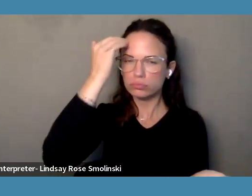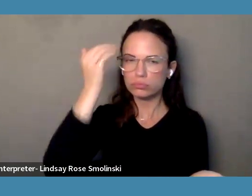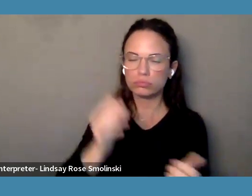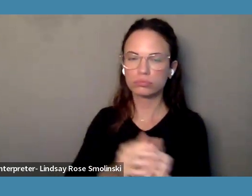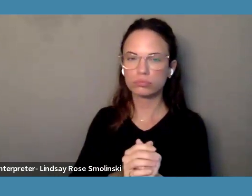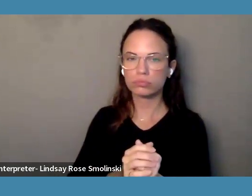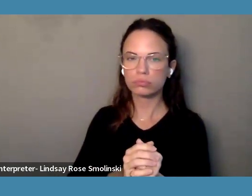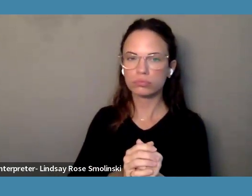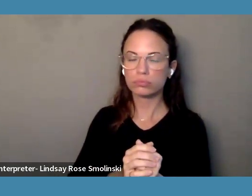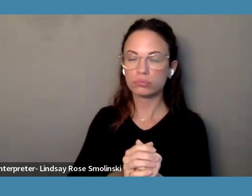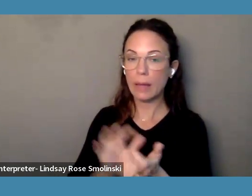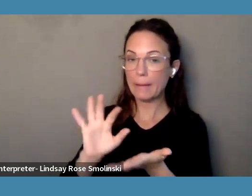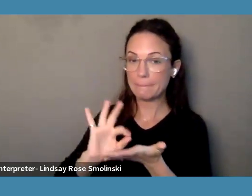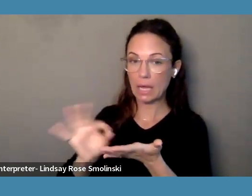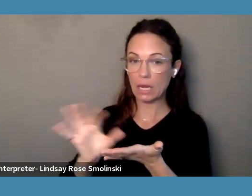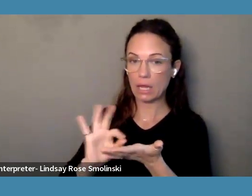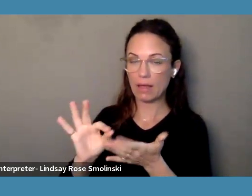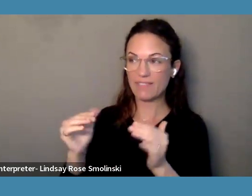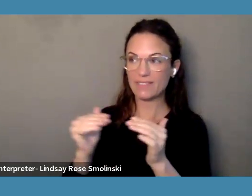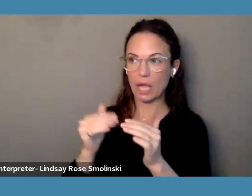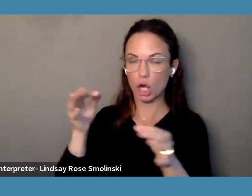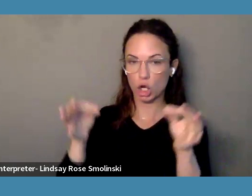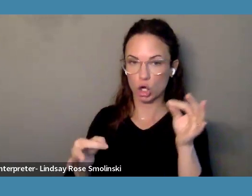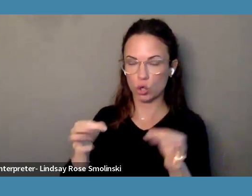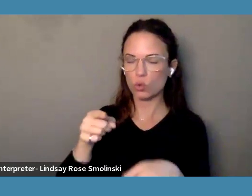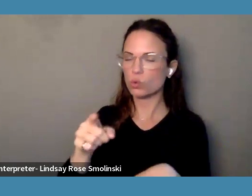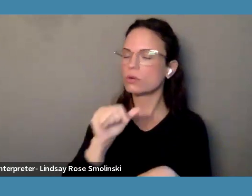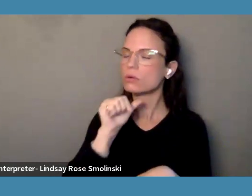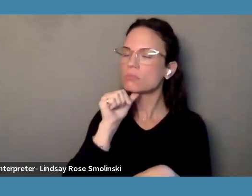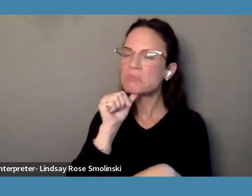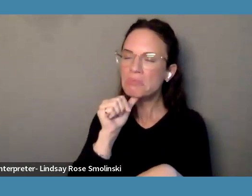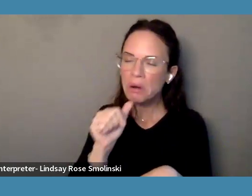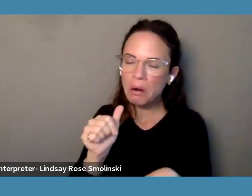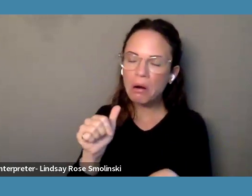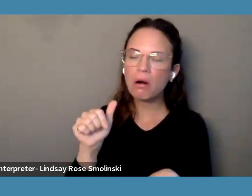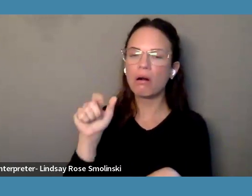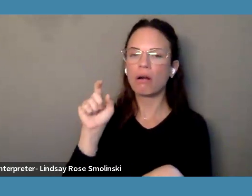in Medicaid fair hearings, you don't necessarily have to have an attorney